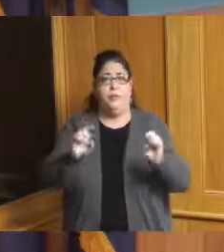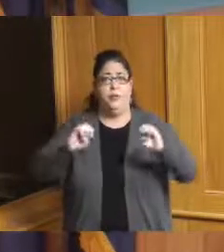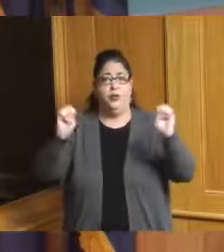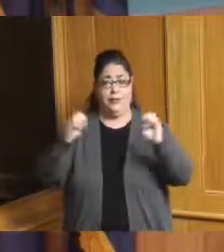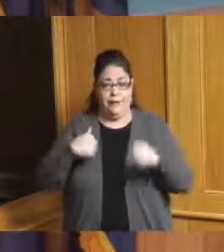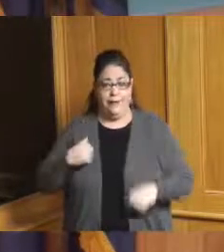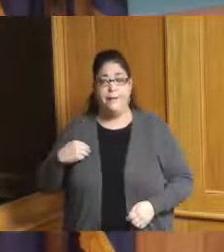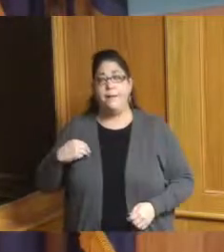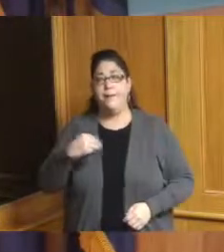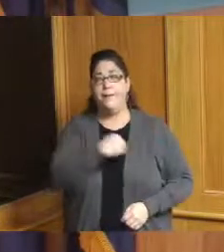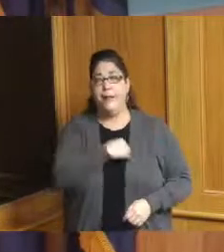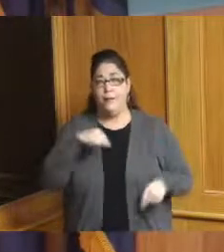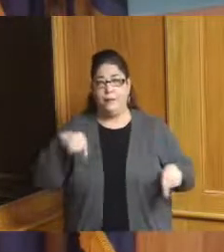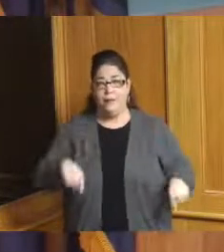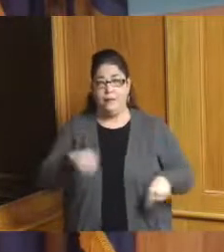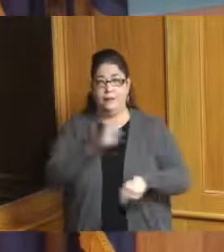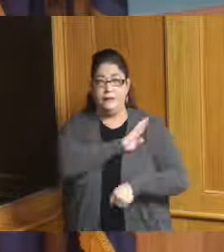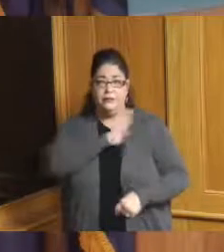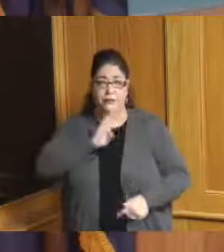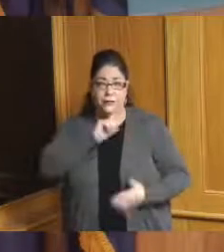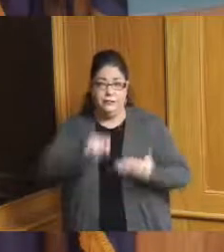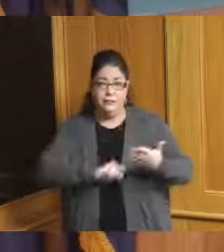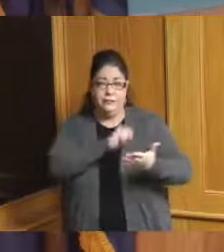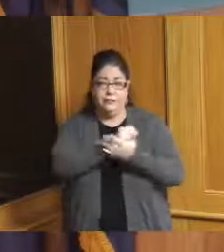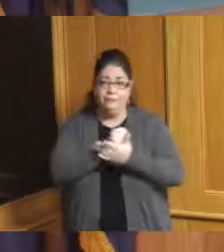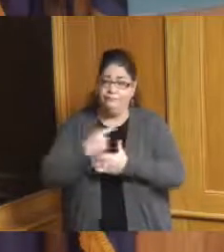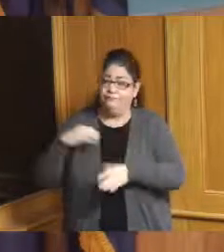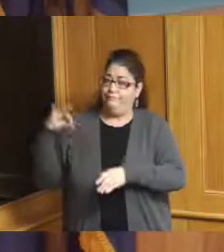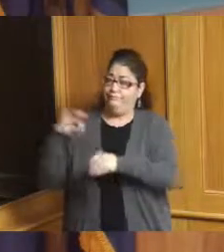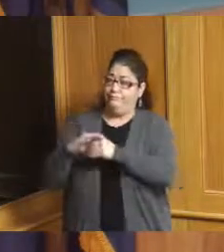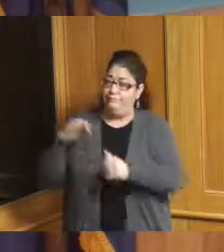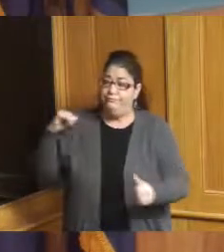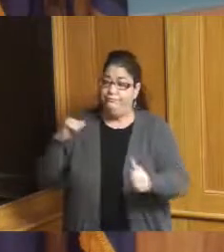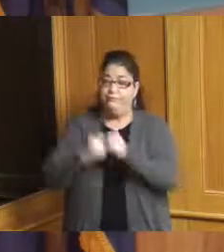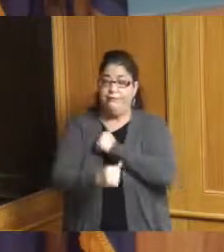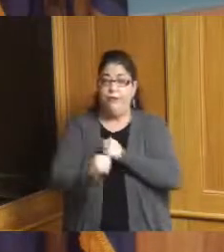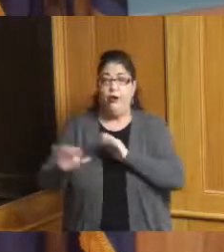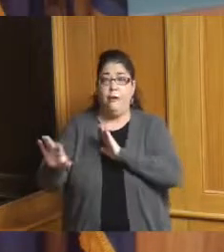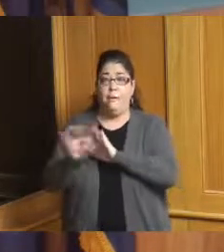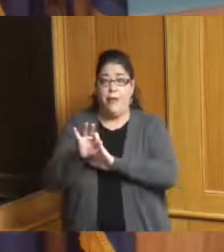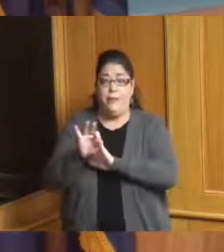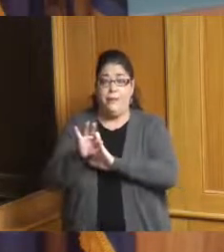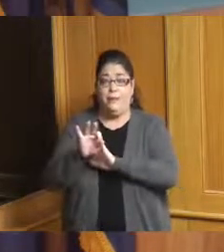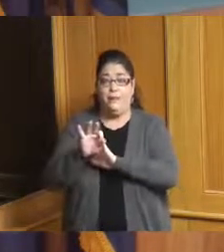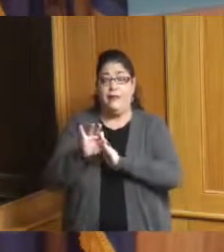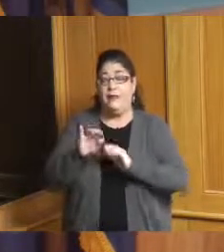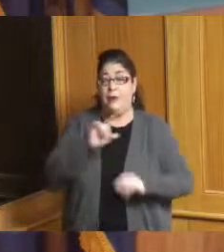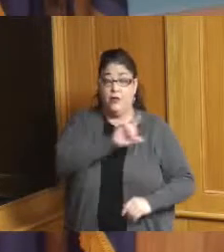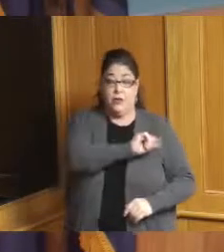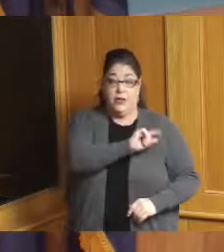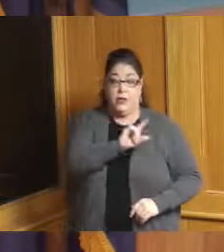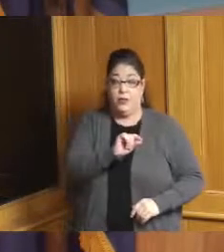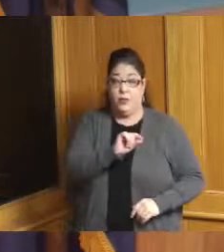of this board I had gotten elected now was not elected in 2020 because I wasn't running